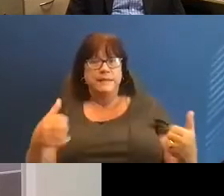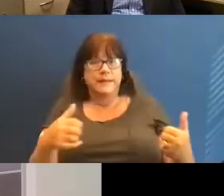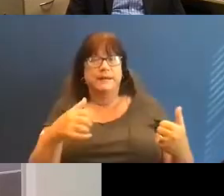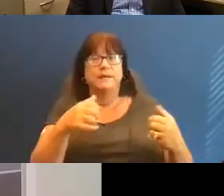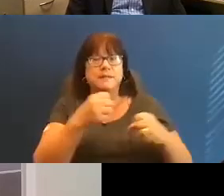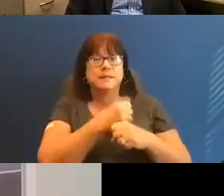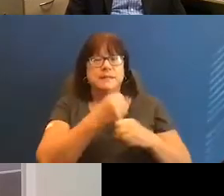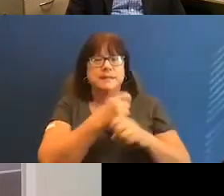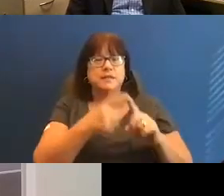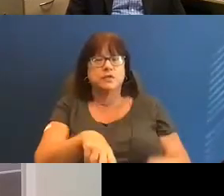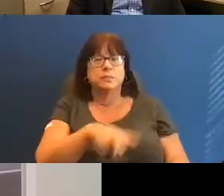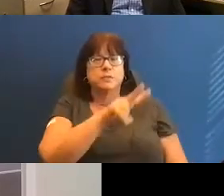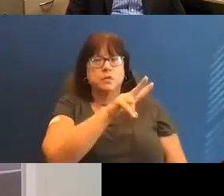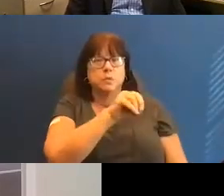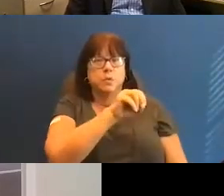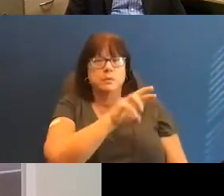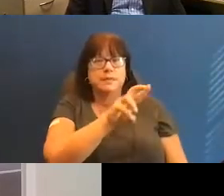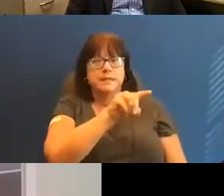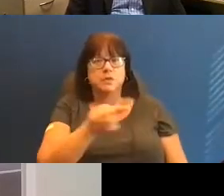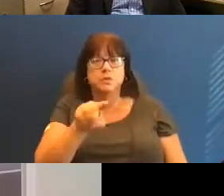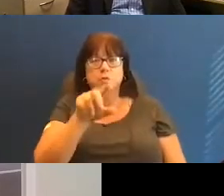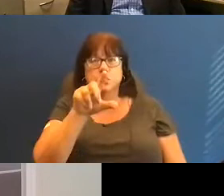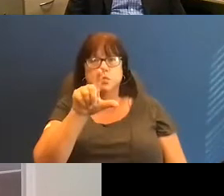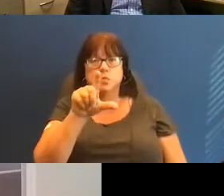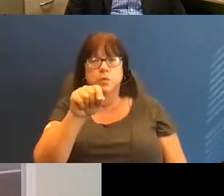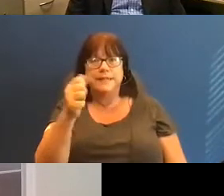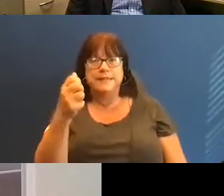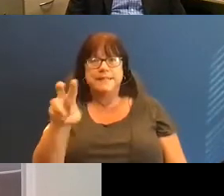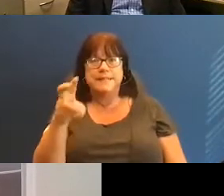The dashed line at the bottom shows the change in the consumer price index